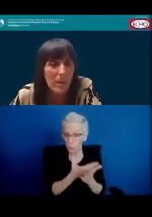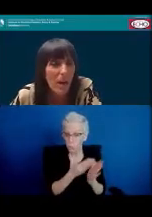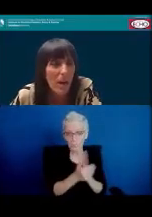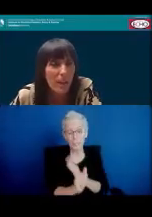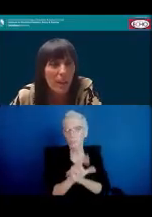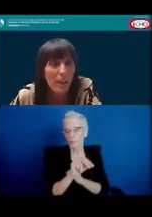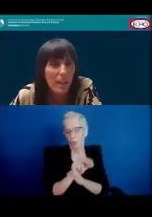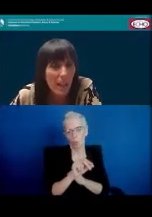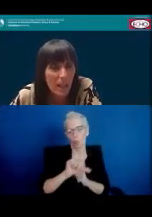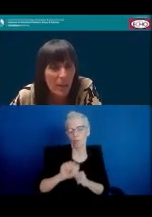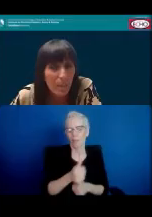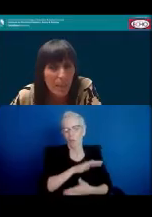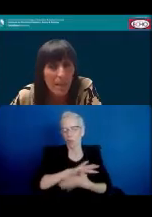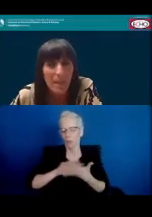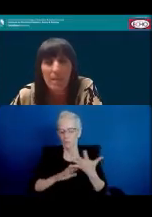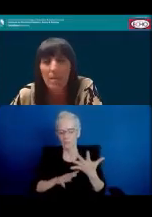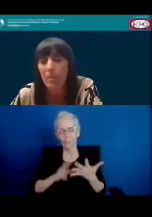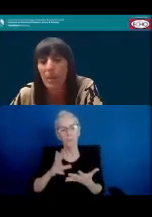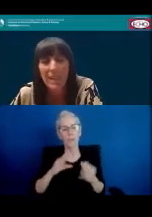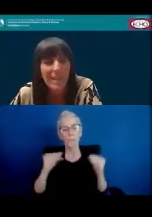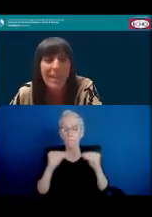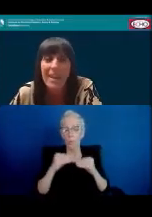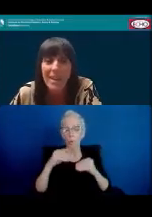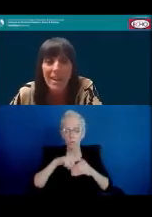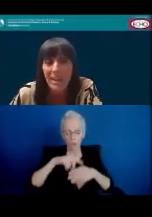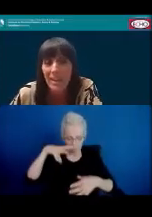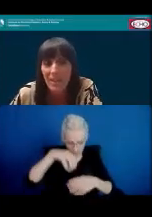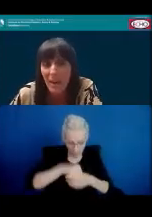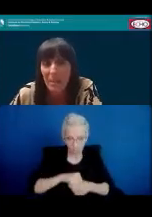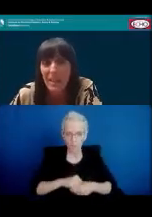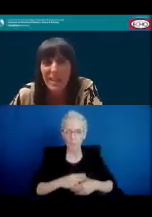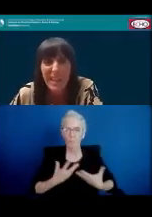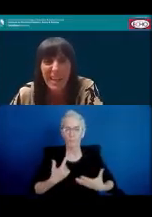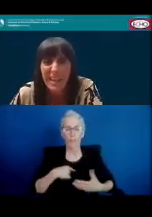longer engagement. We can say things to families like he